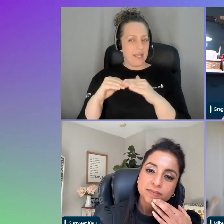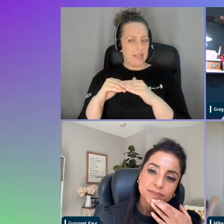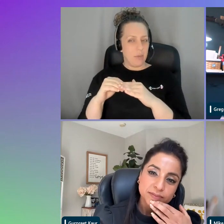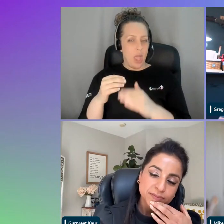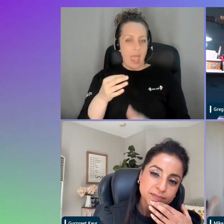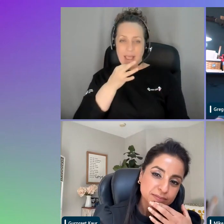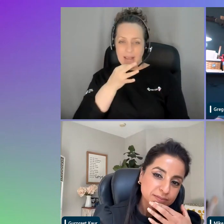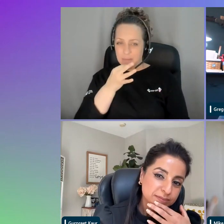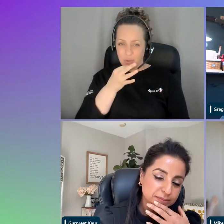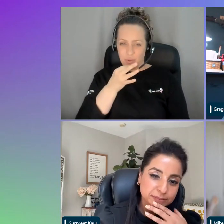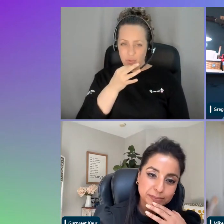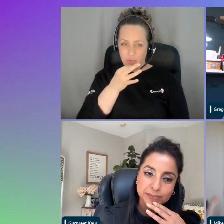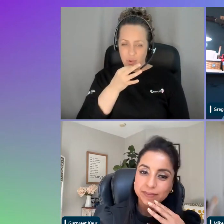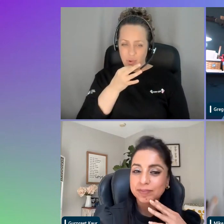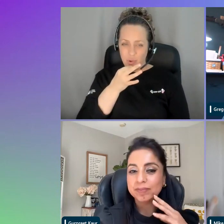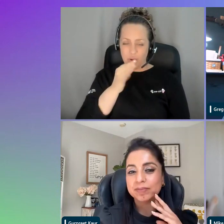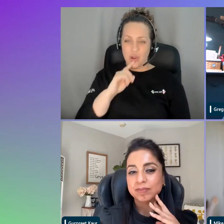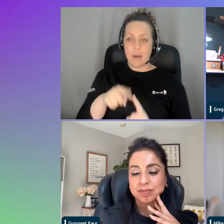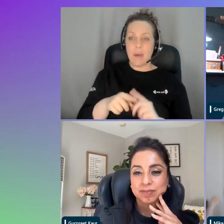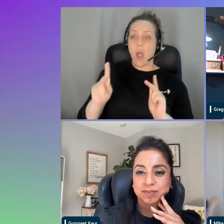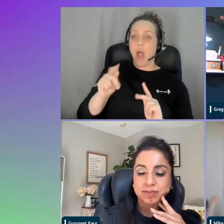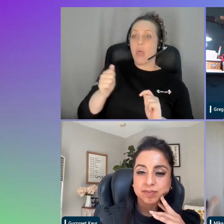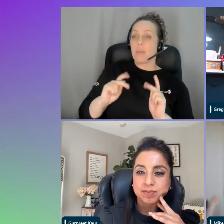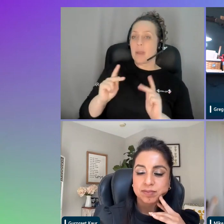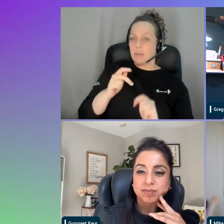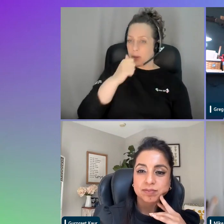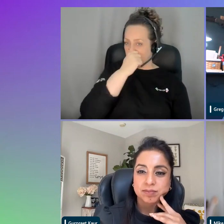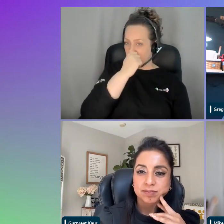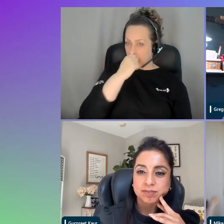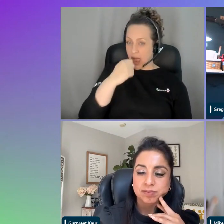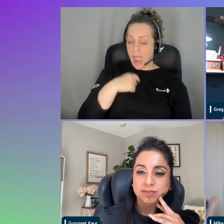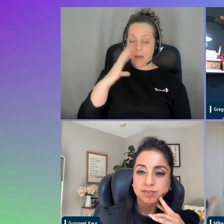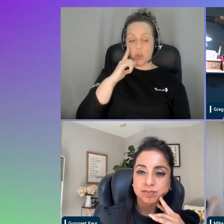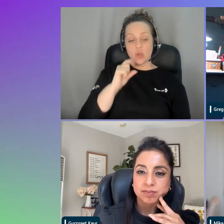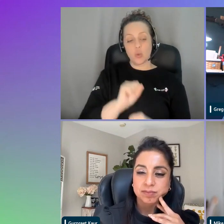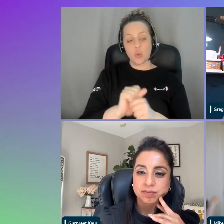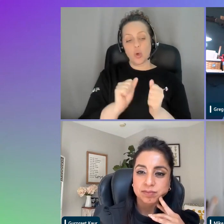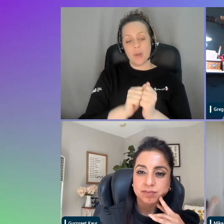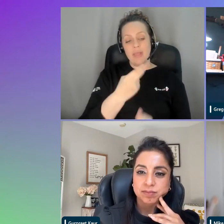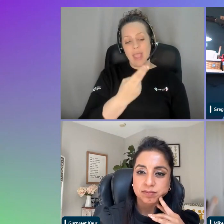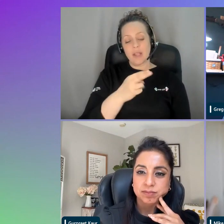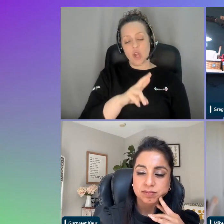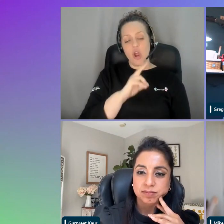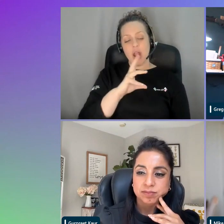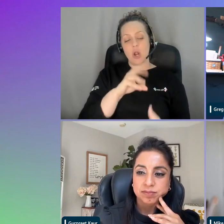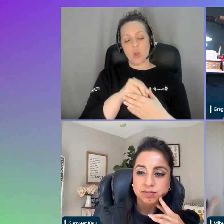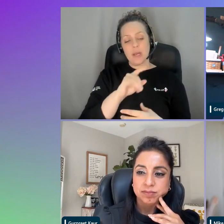think they're talking about other people, because I am looking to work with HR on including it in role